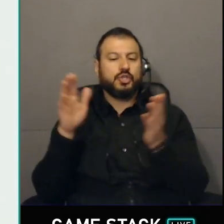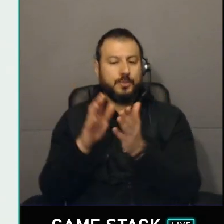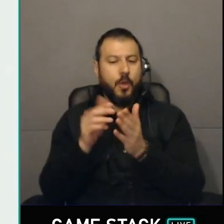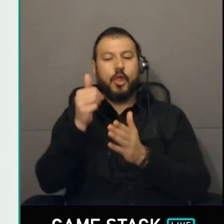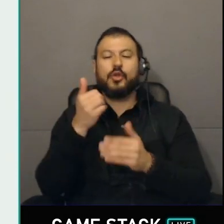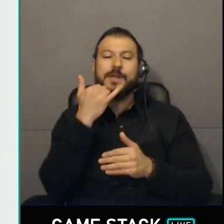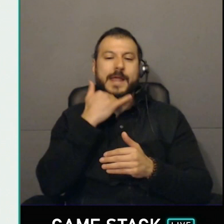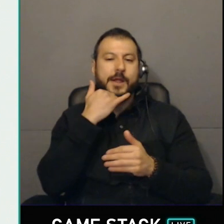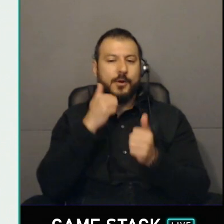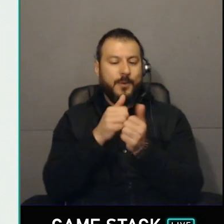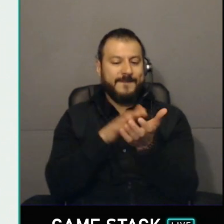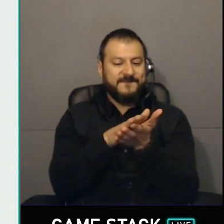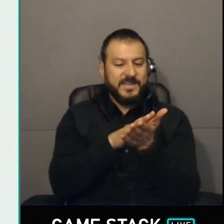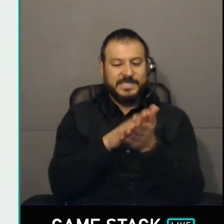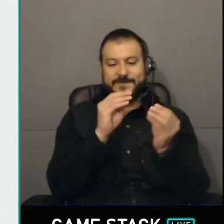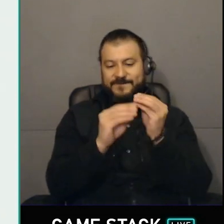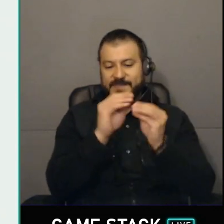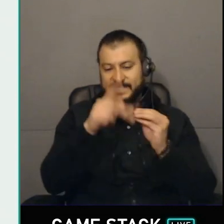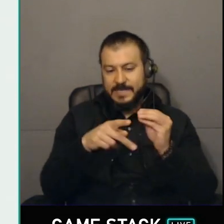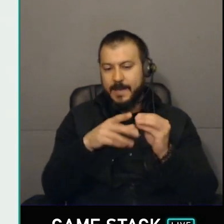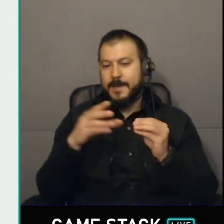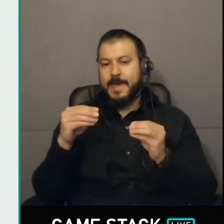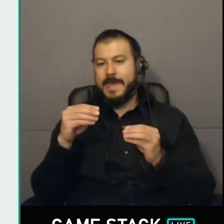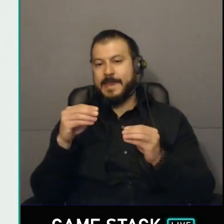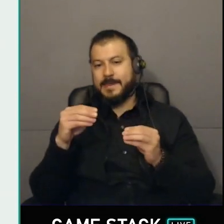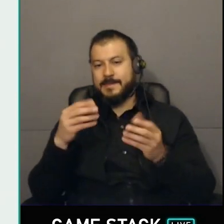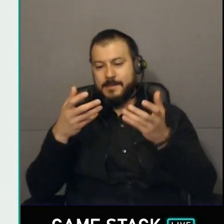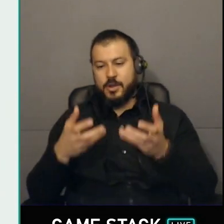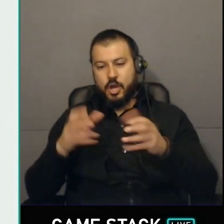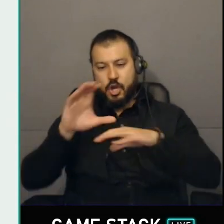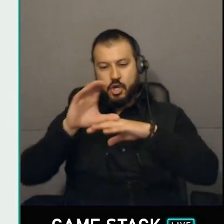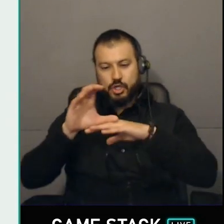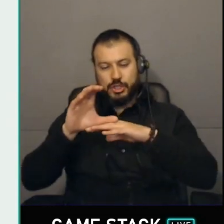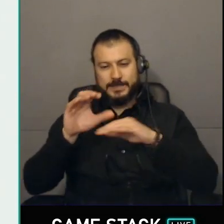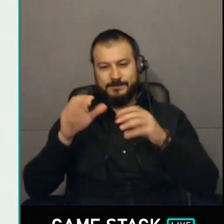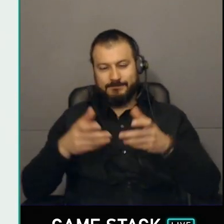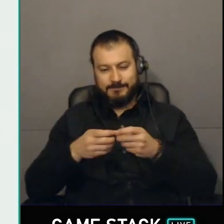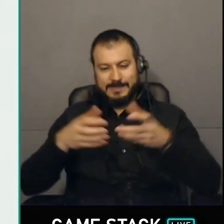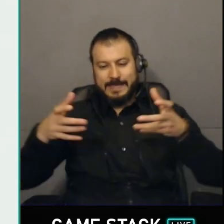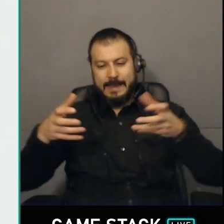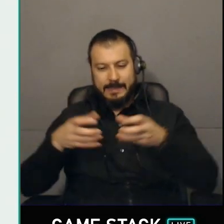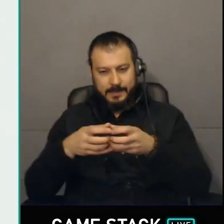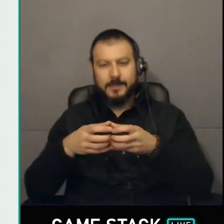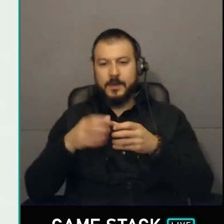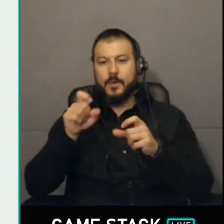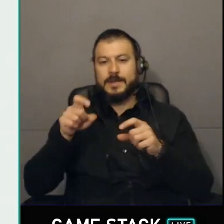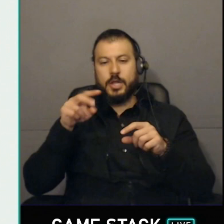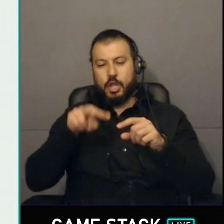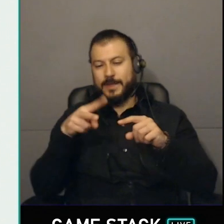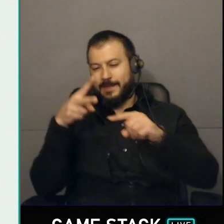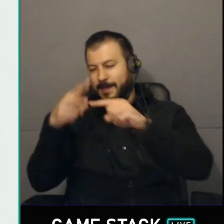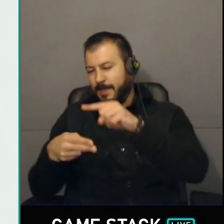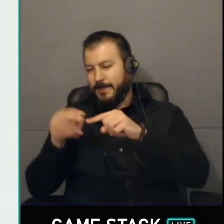friction fix up and inertia scaling. So, we need to look at clipping that final tiny